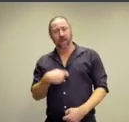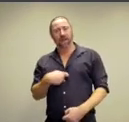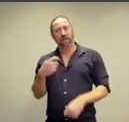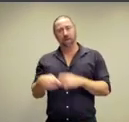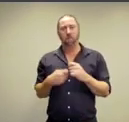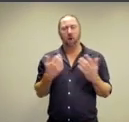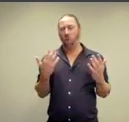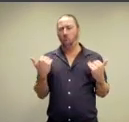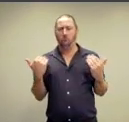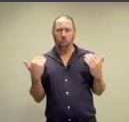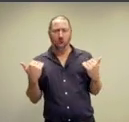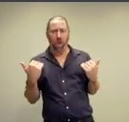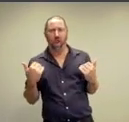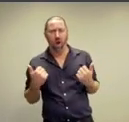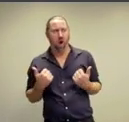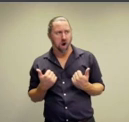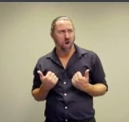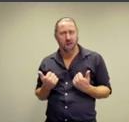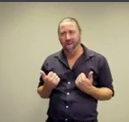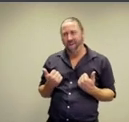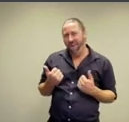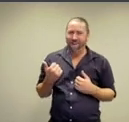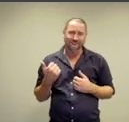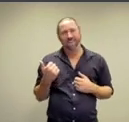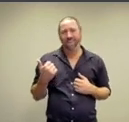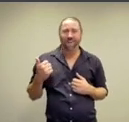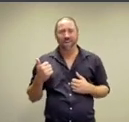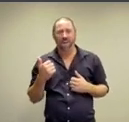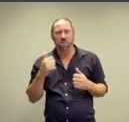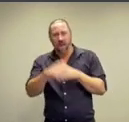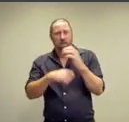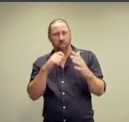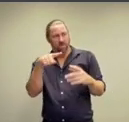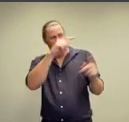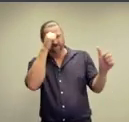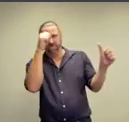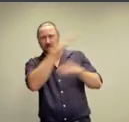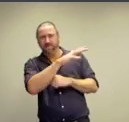jacket being very very cool was really solidified with this, you know,